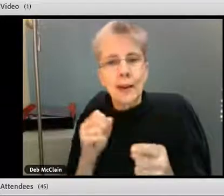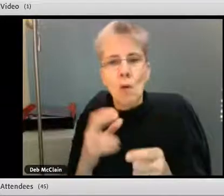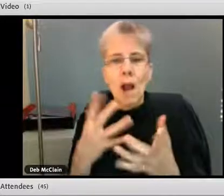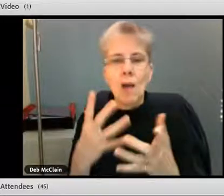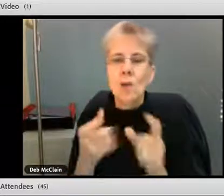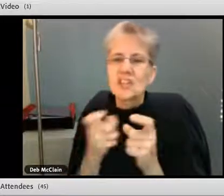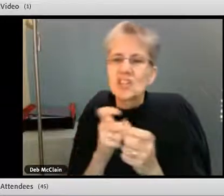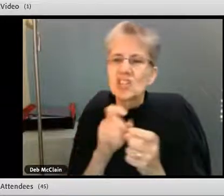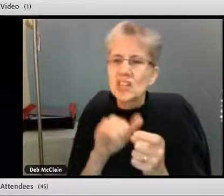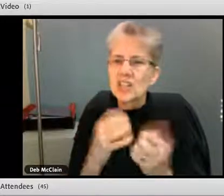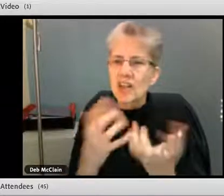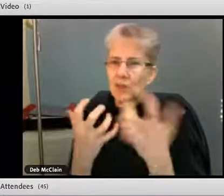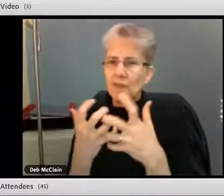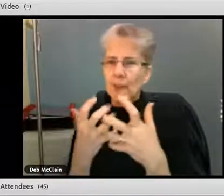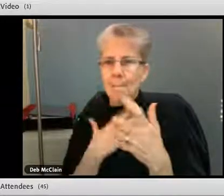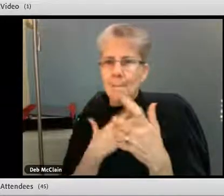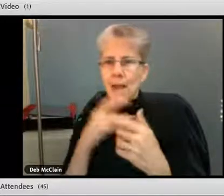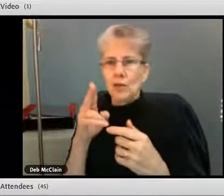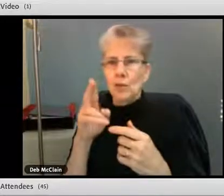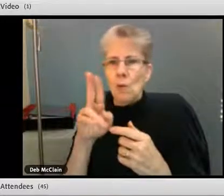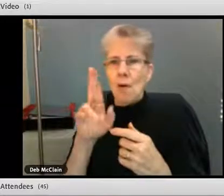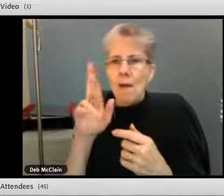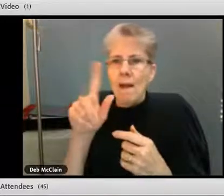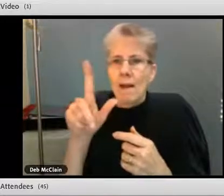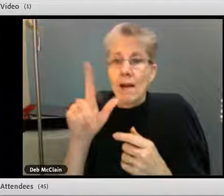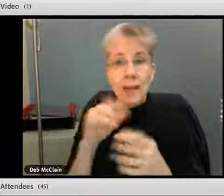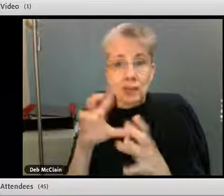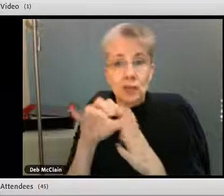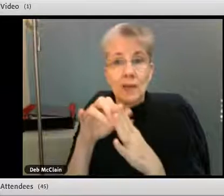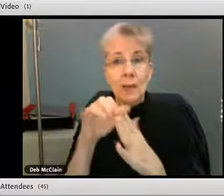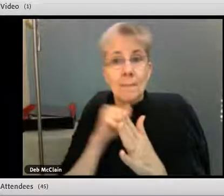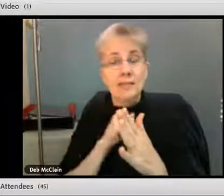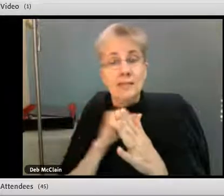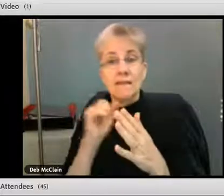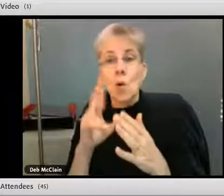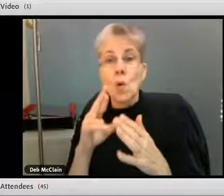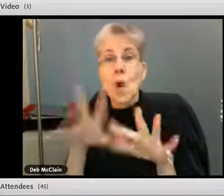I can go ahead and do that, or I can take a template and create my own